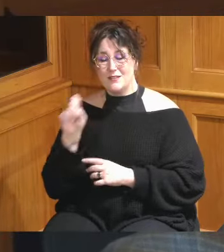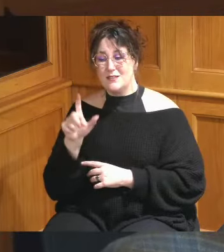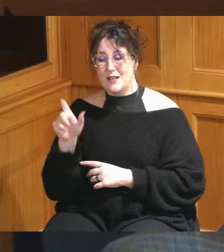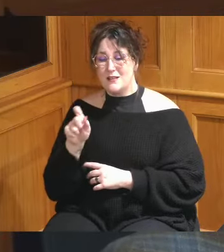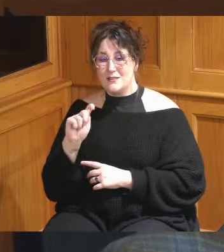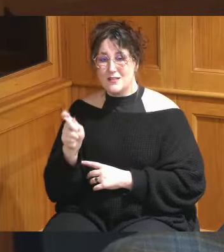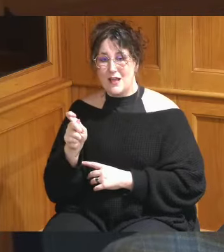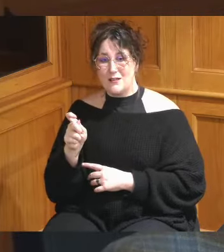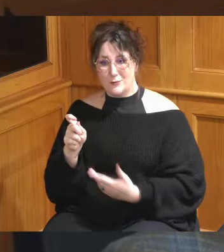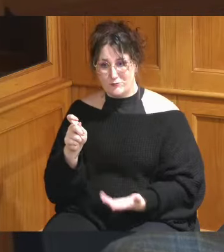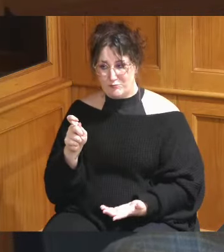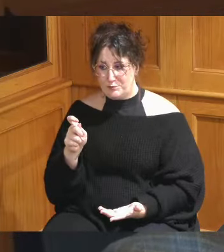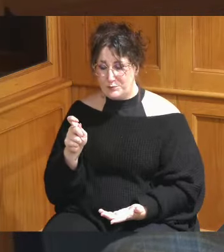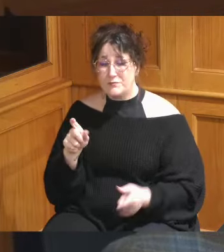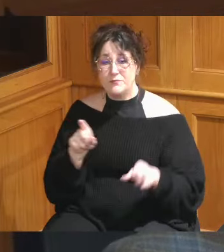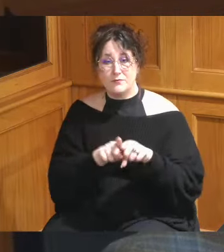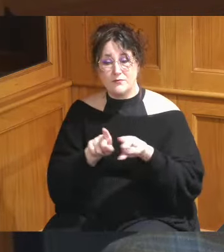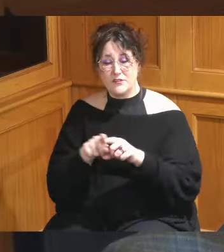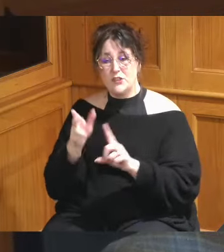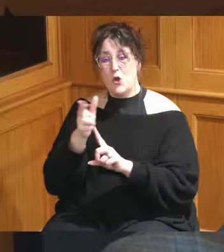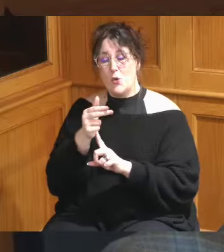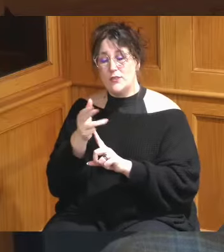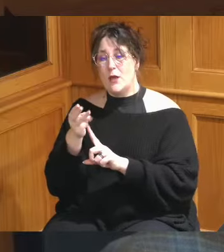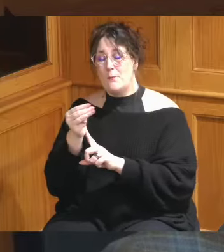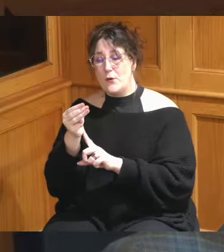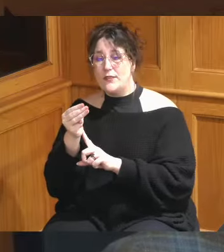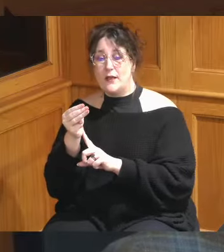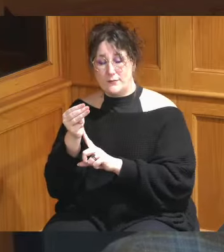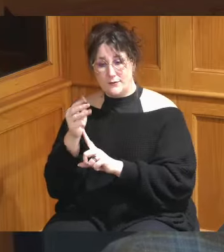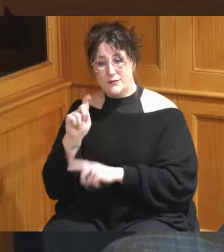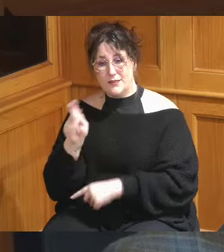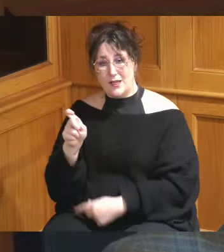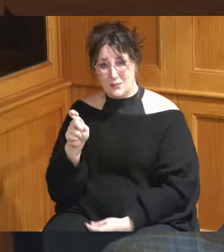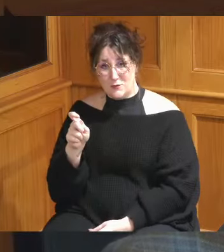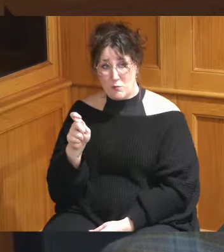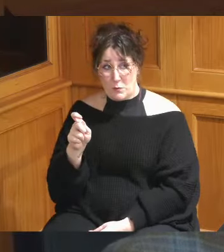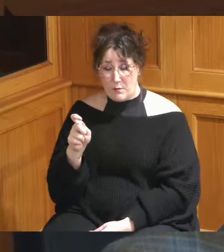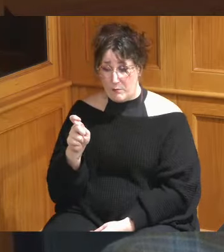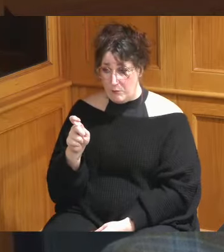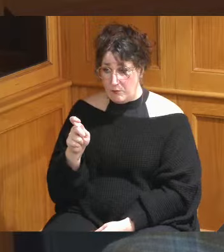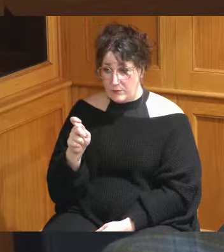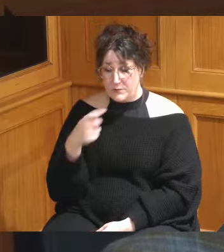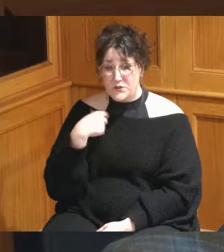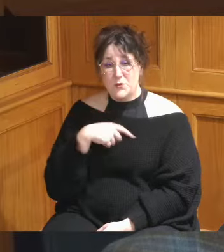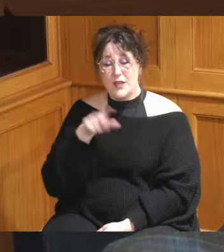our money also on hotel motel tax. Now, what we got to do is quit giving it away all over the